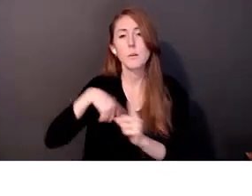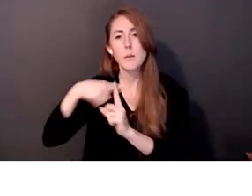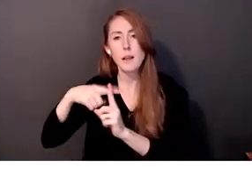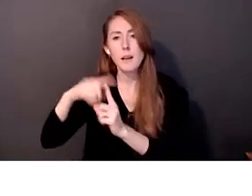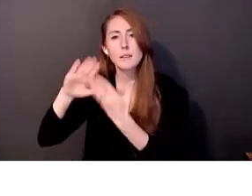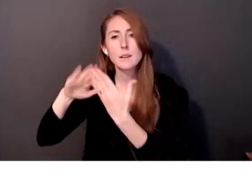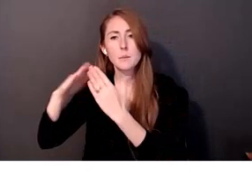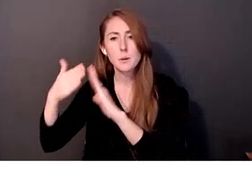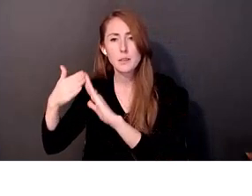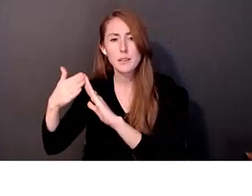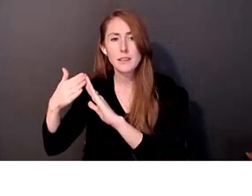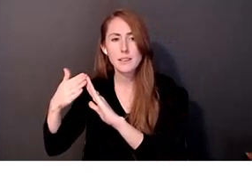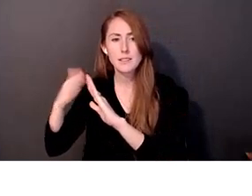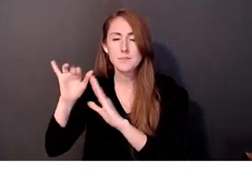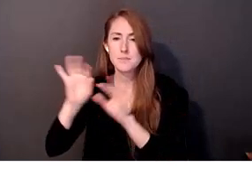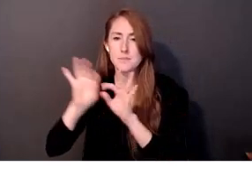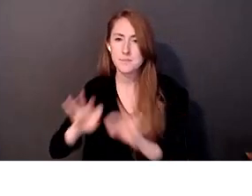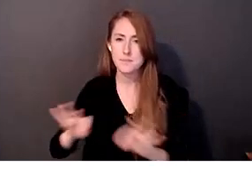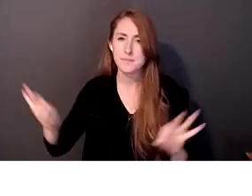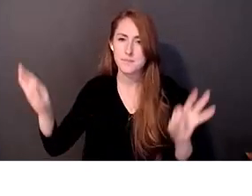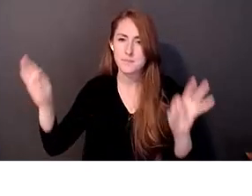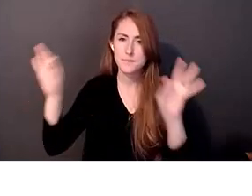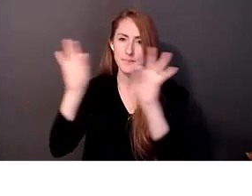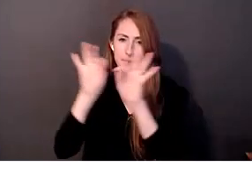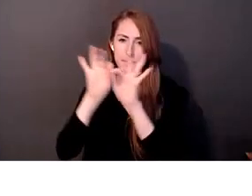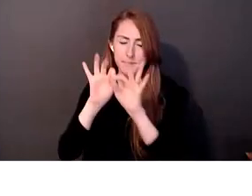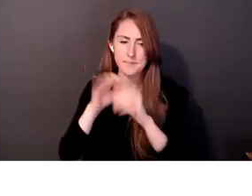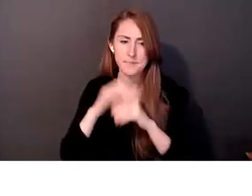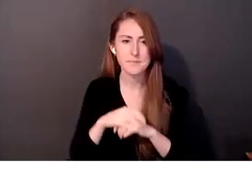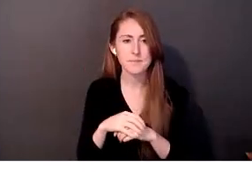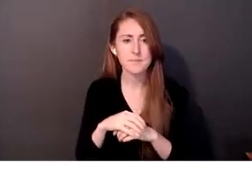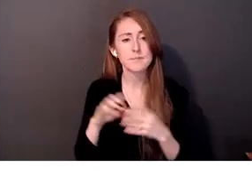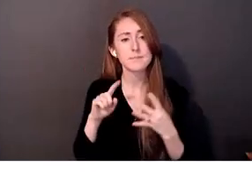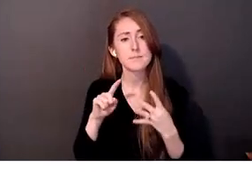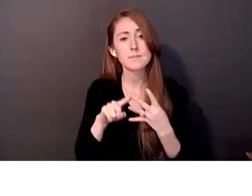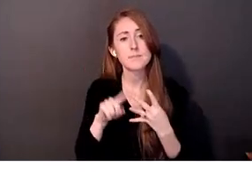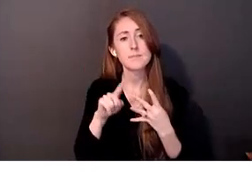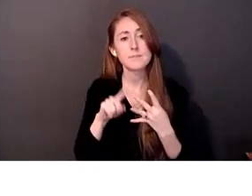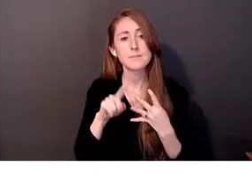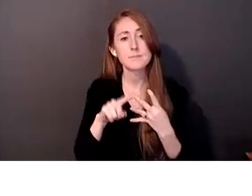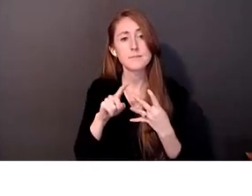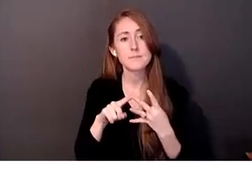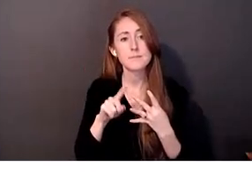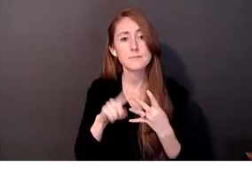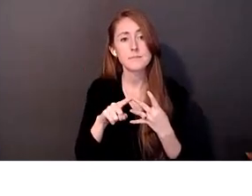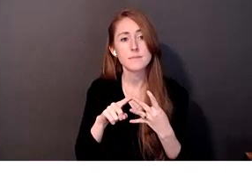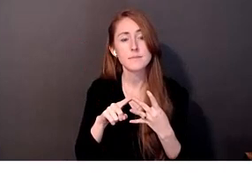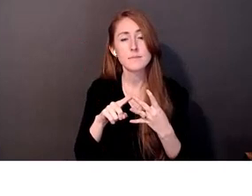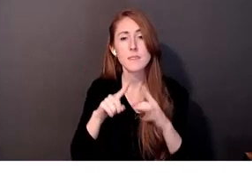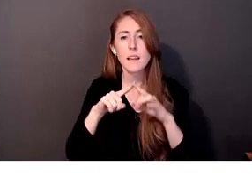Also, diversifying ways to partner and participate.